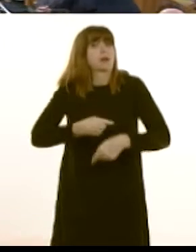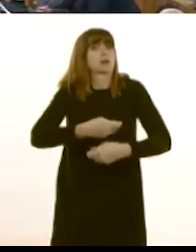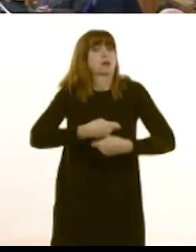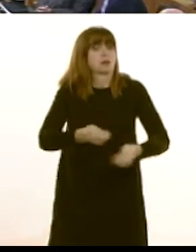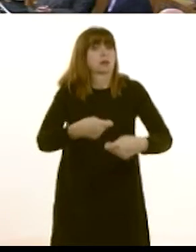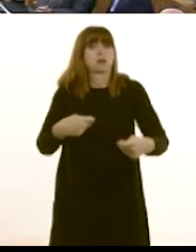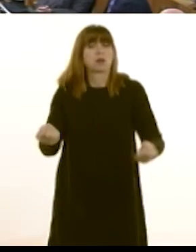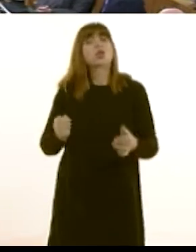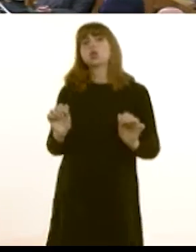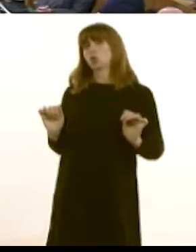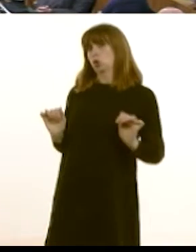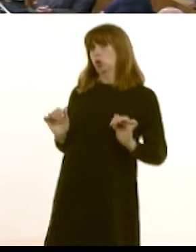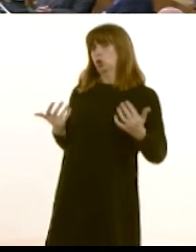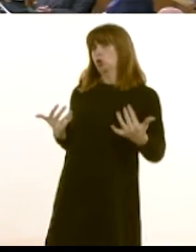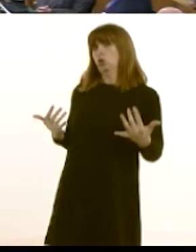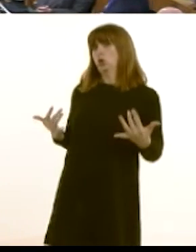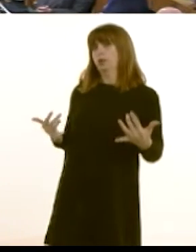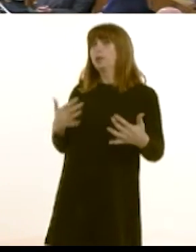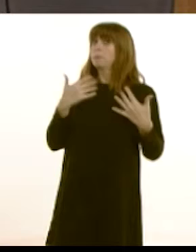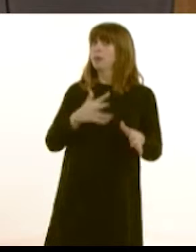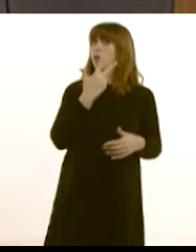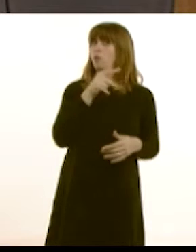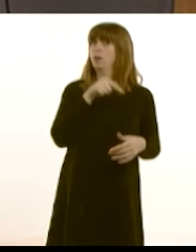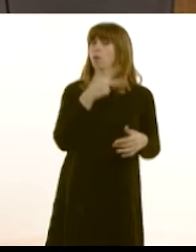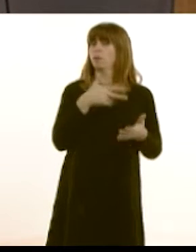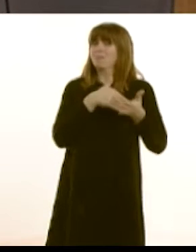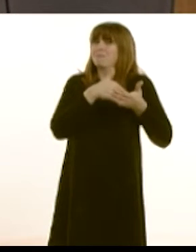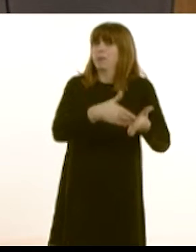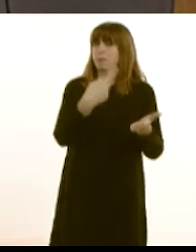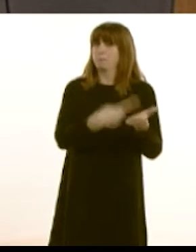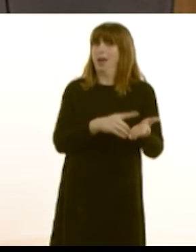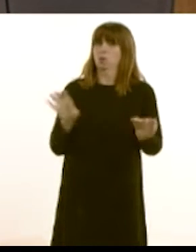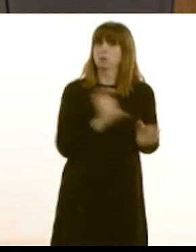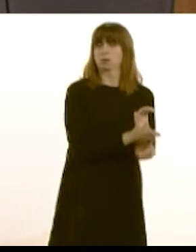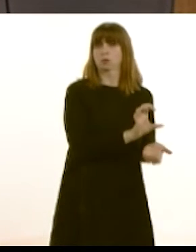Carwyn Jones: At this stage, no, but we have put in place about £3.3 million into a fund that local authorities can bid into.